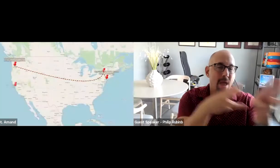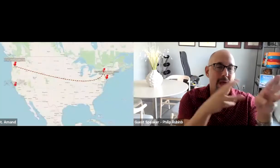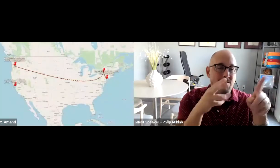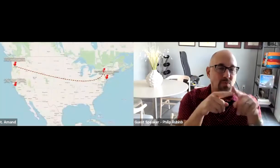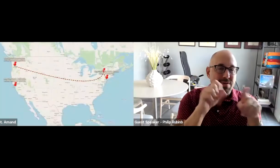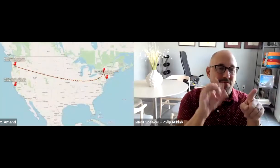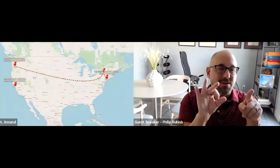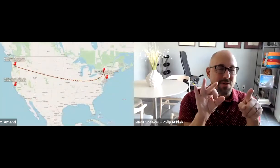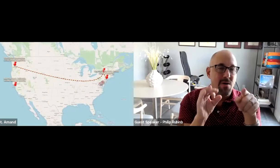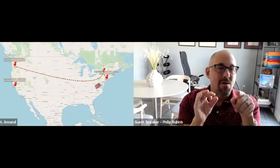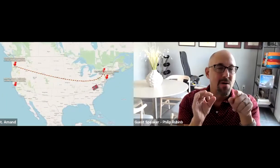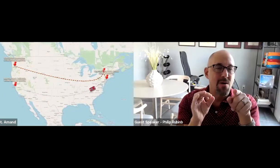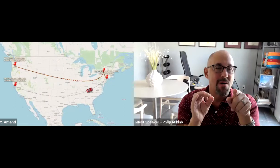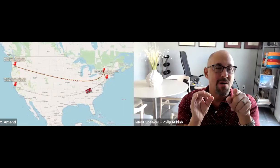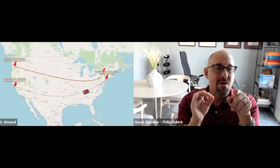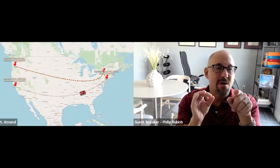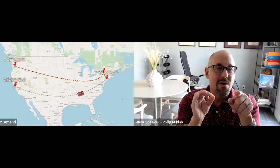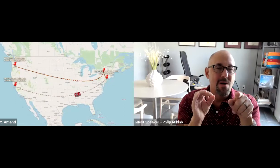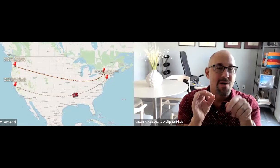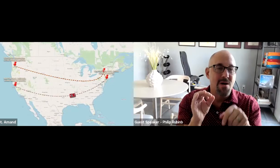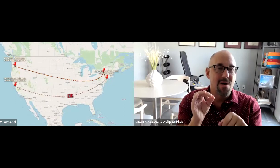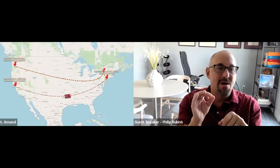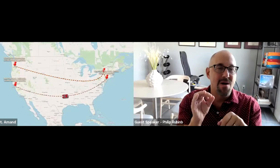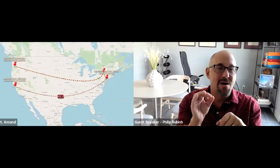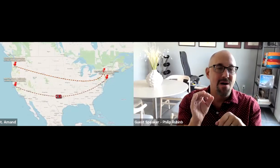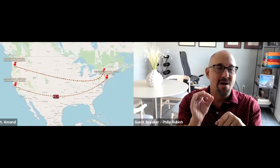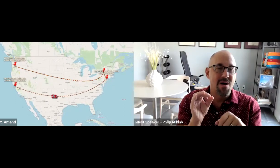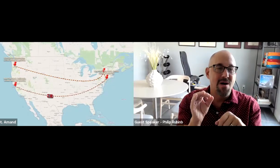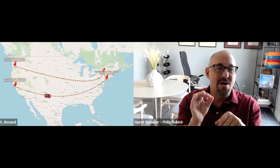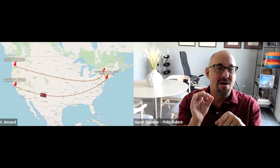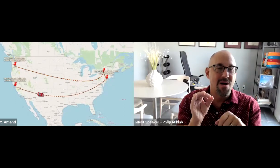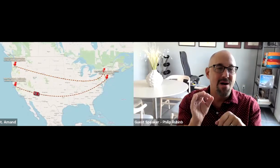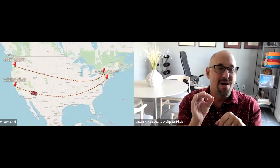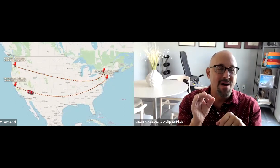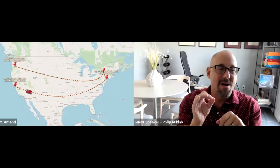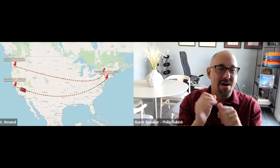and his first stop was Washington, DC. on his way to San Francisco.